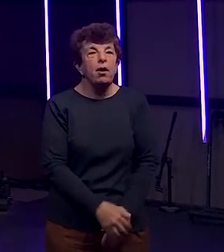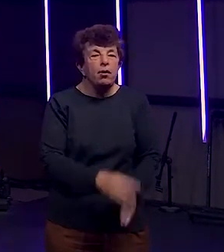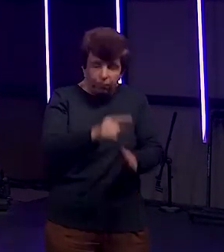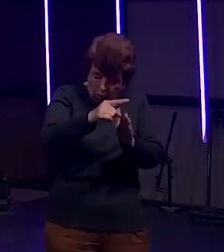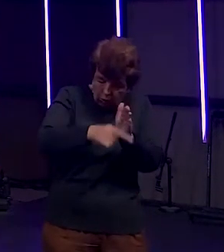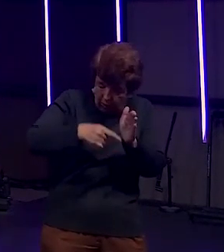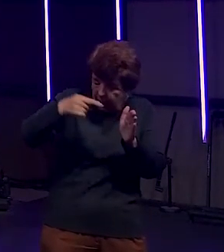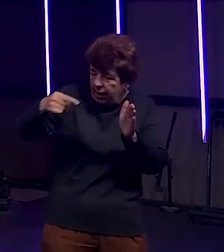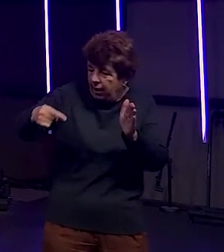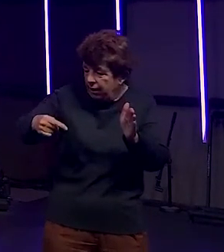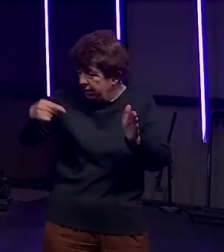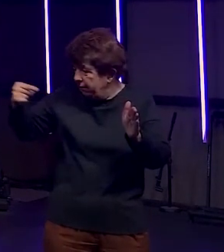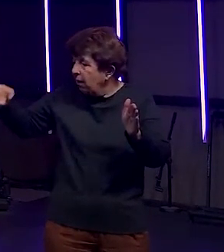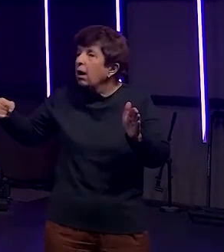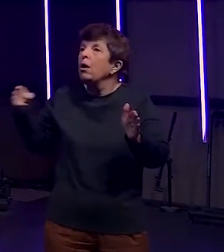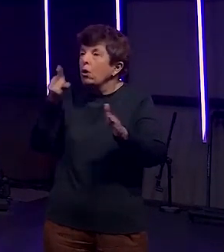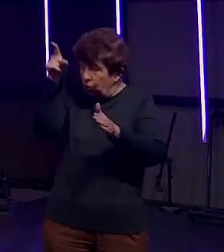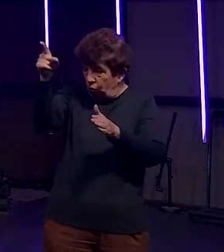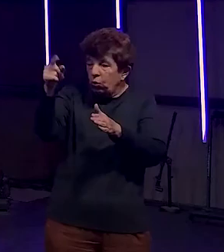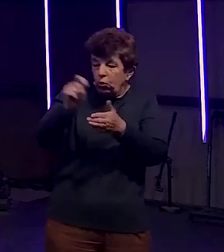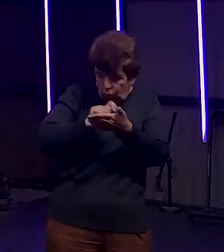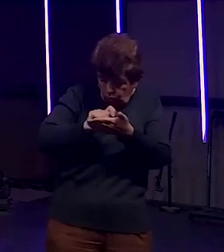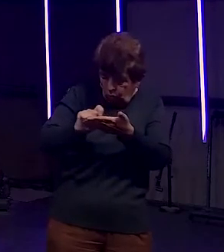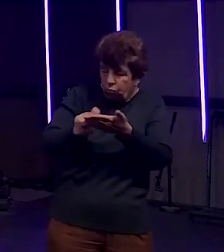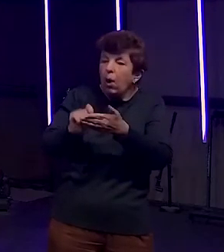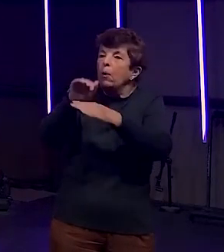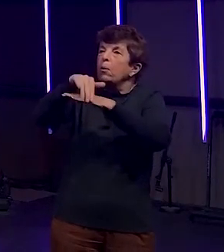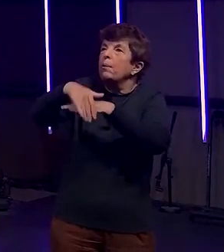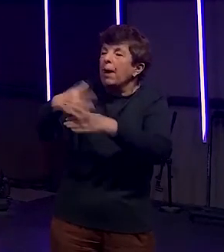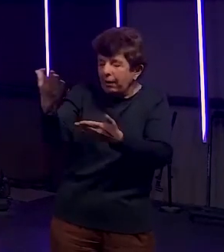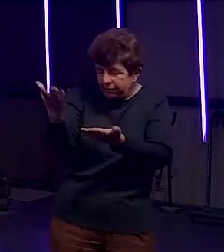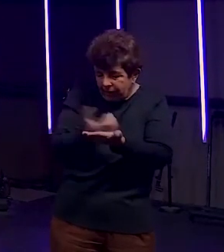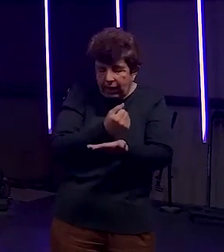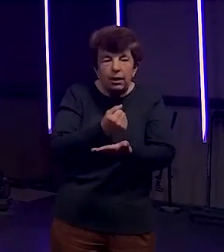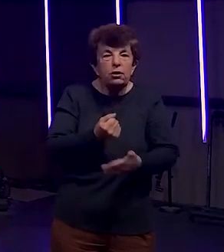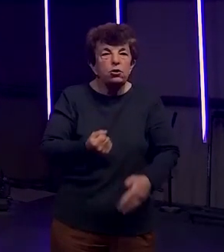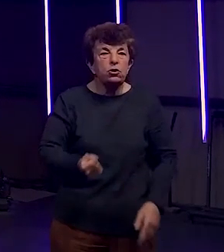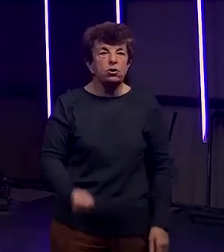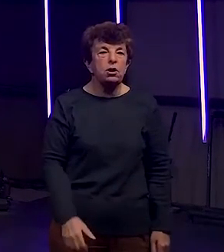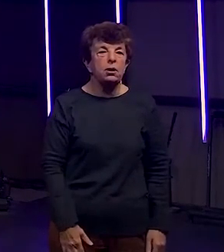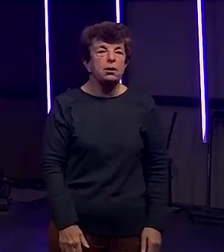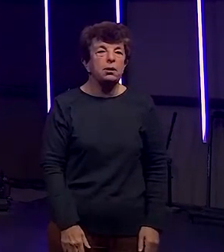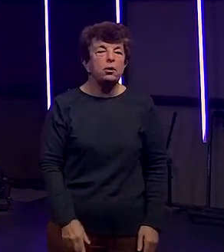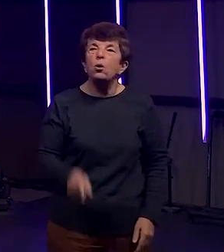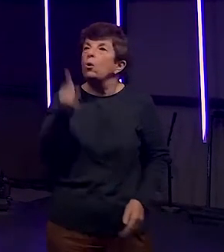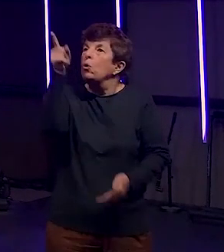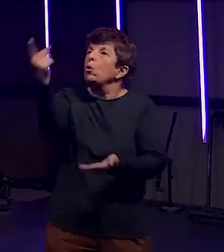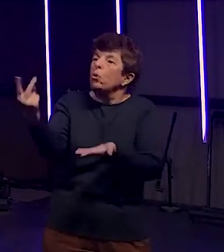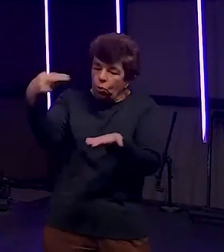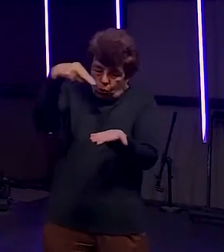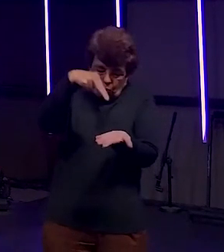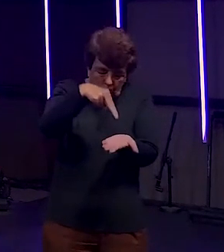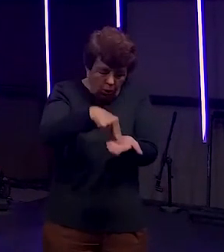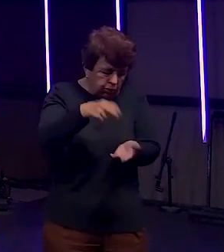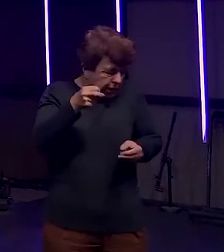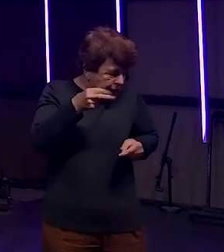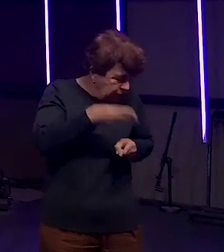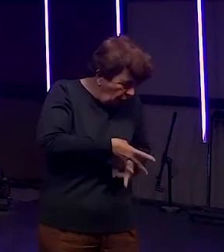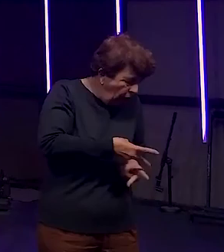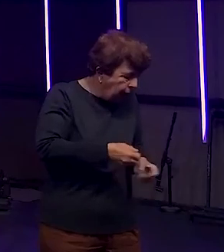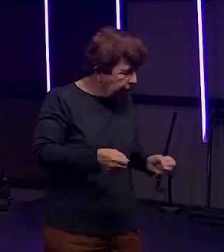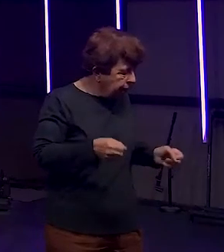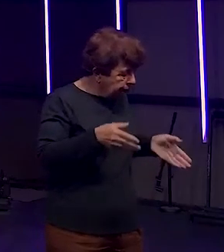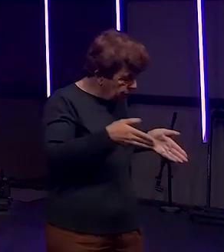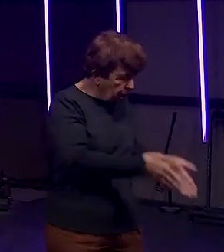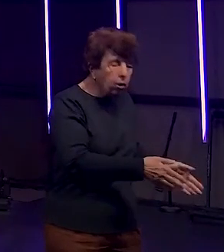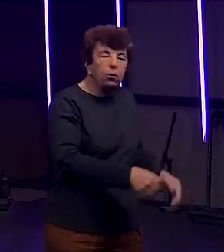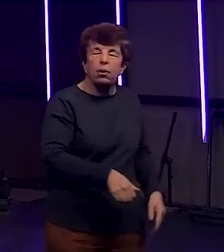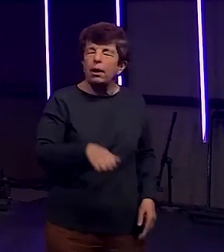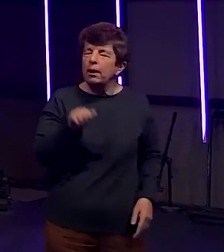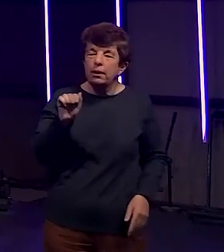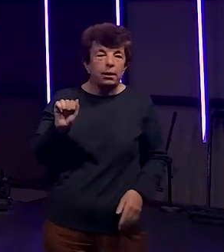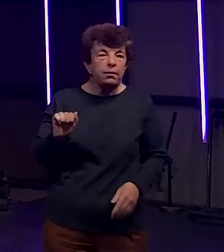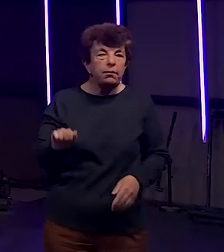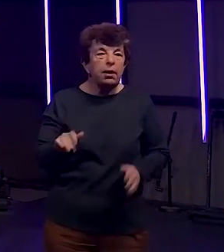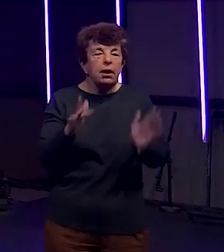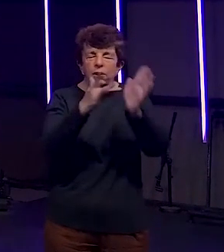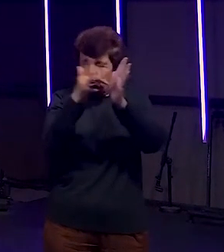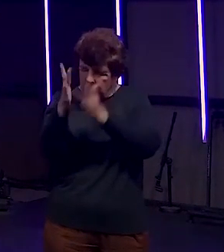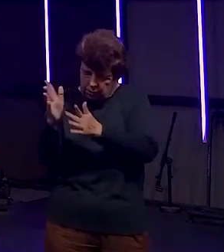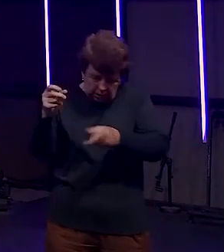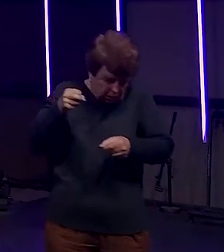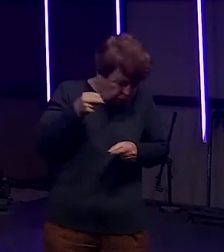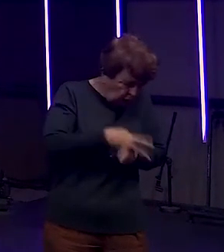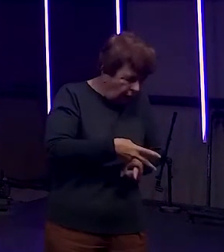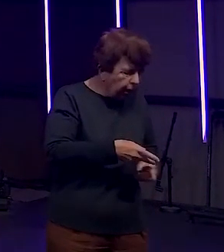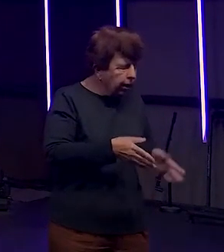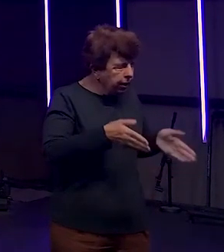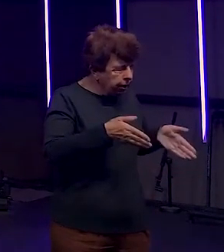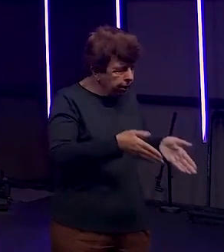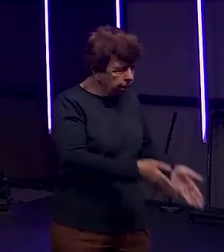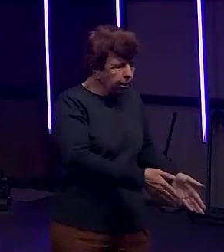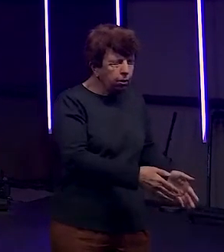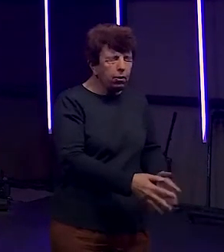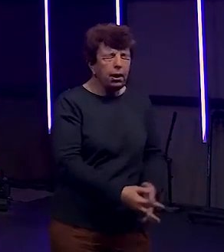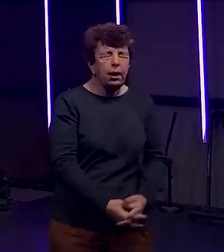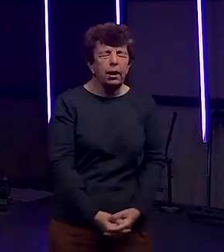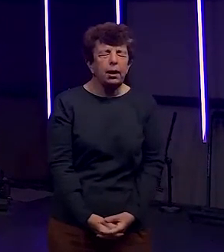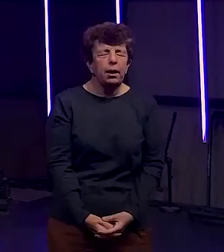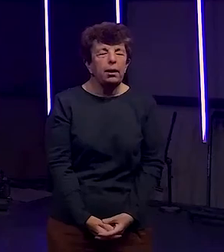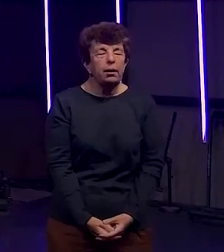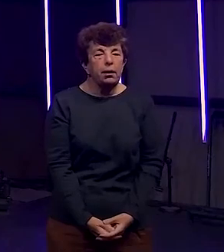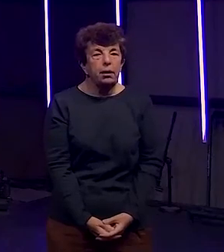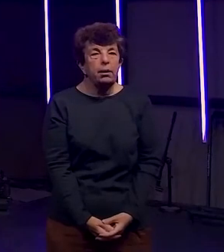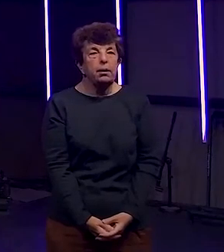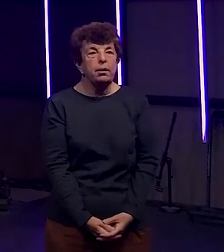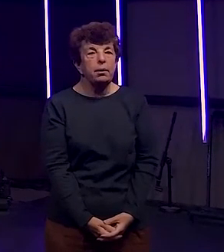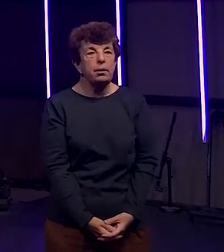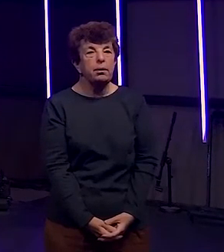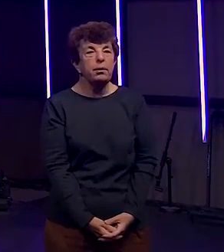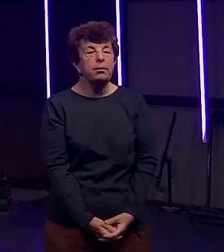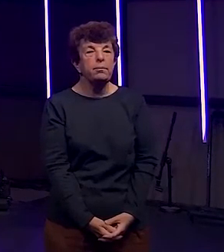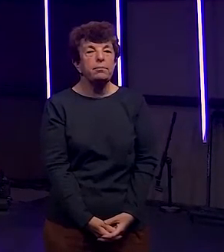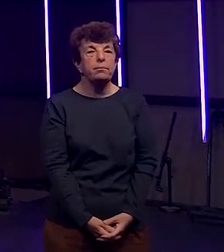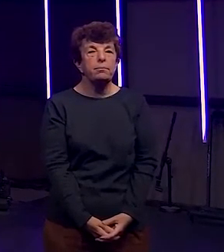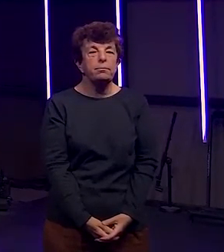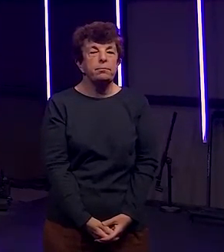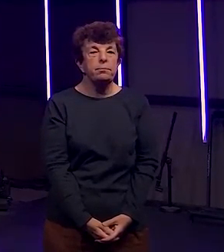Forever author of salvation He rose and conquered the grave Jesus conquered the grave